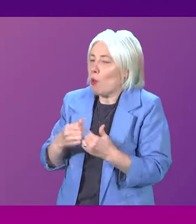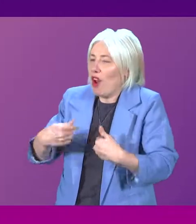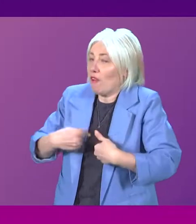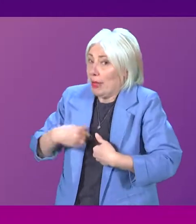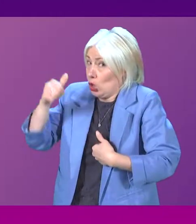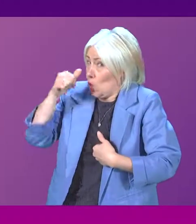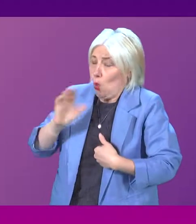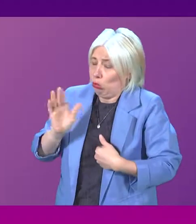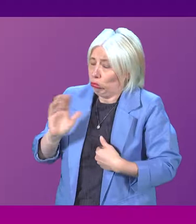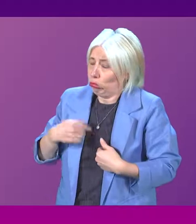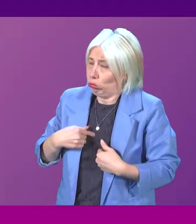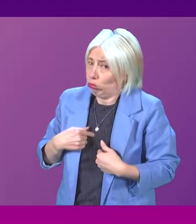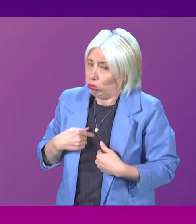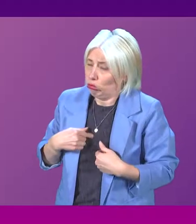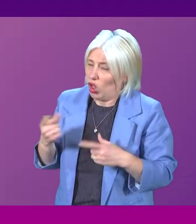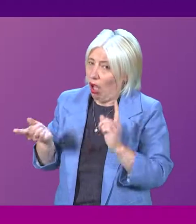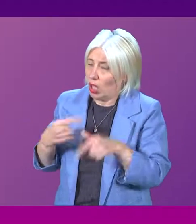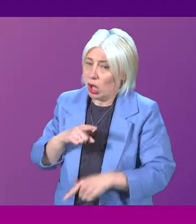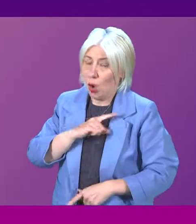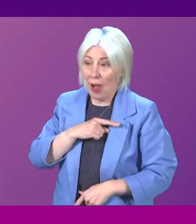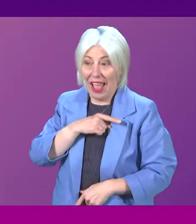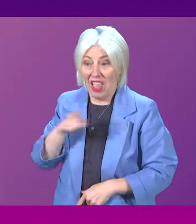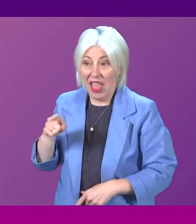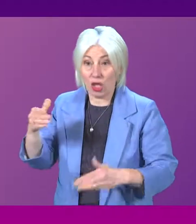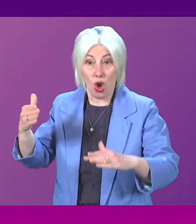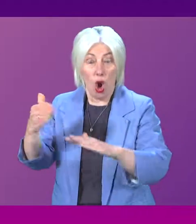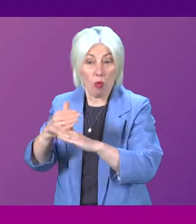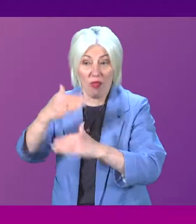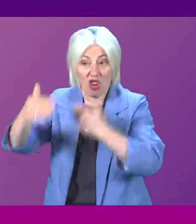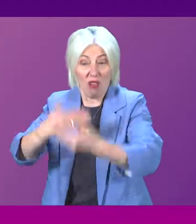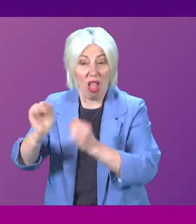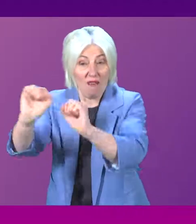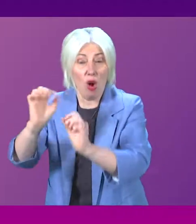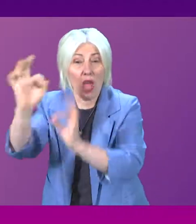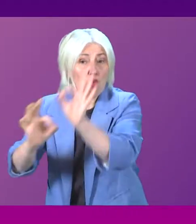answer to it, because those are operational matters for the inquiry.